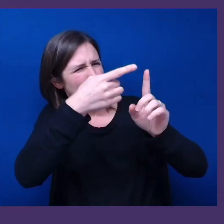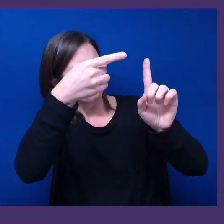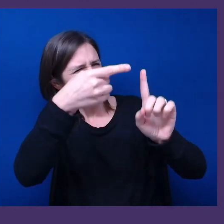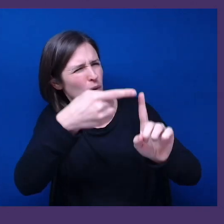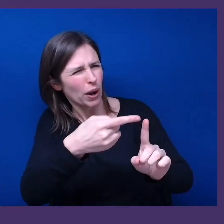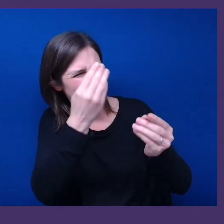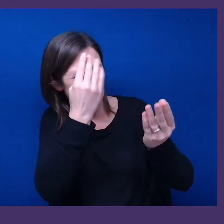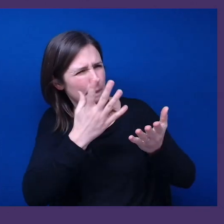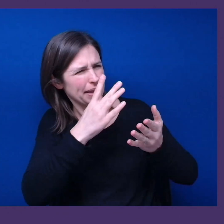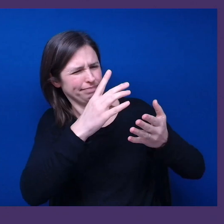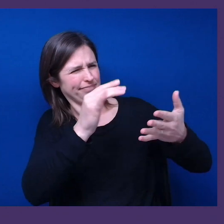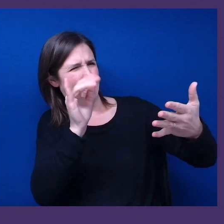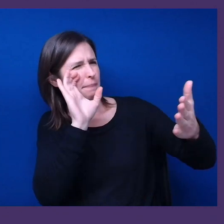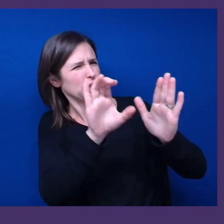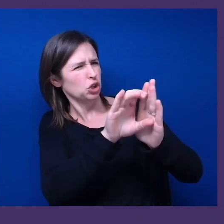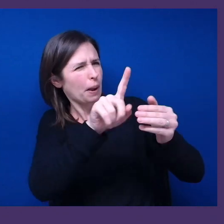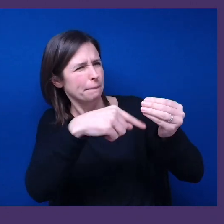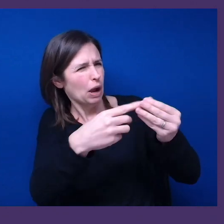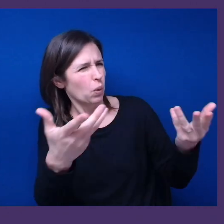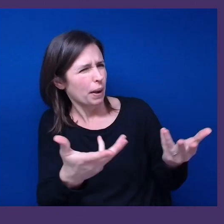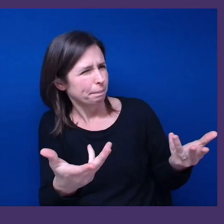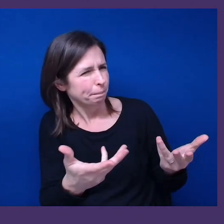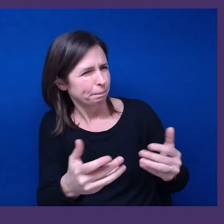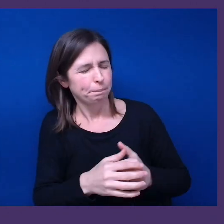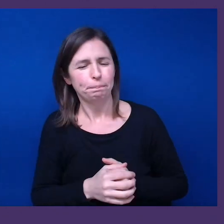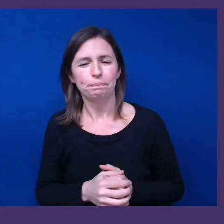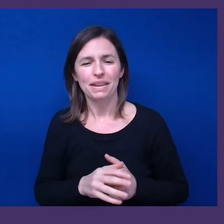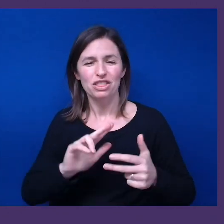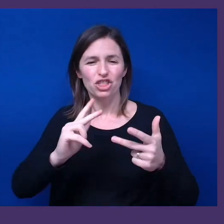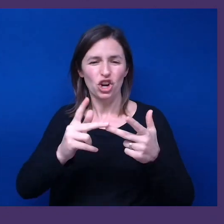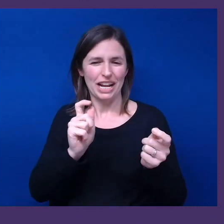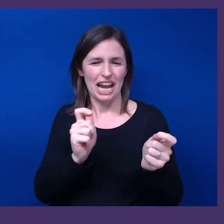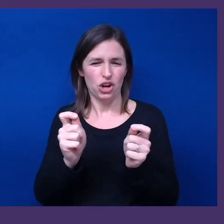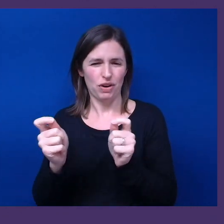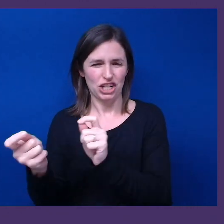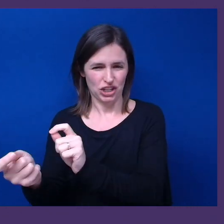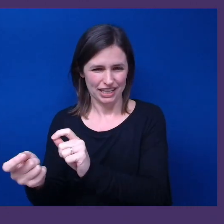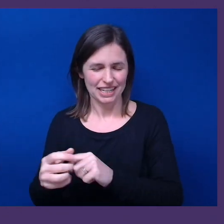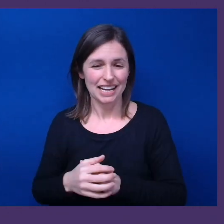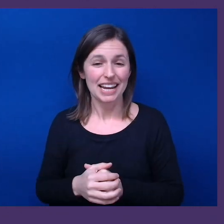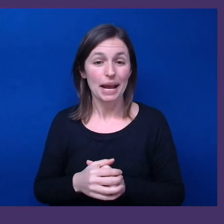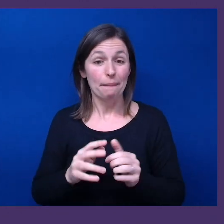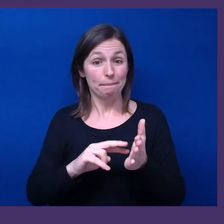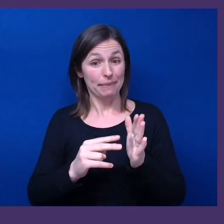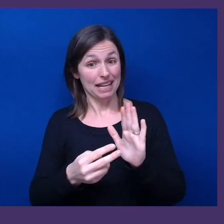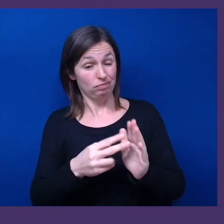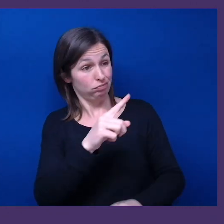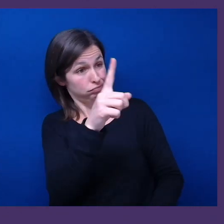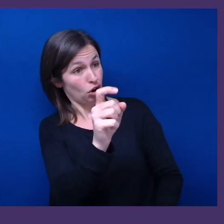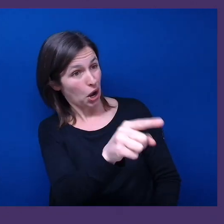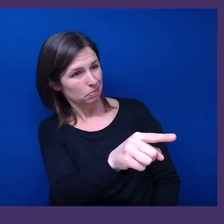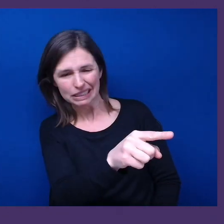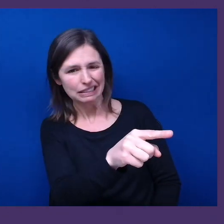This involves refining and improving prompts based on previous responses to achieve the desired output.